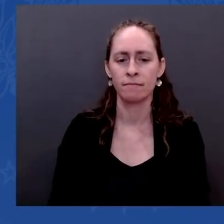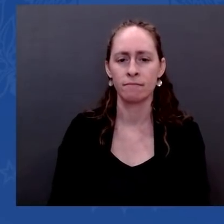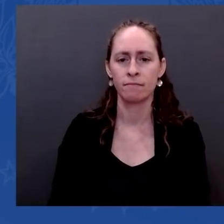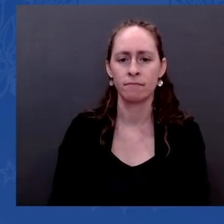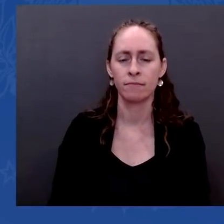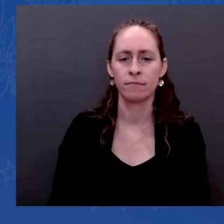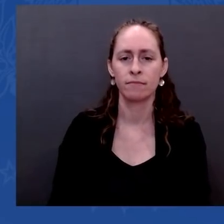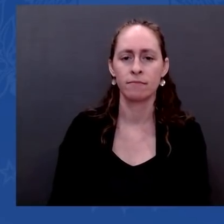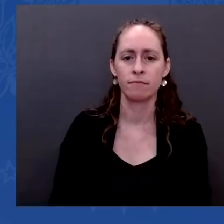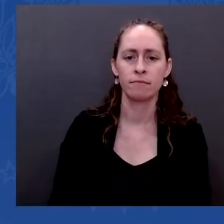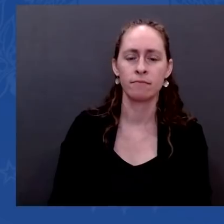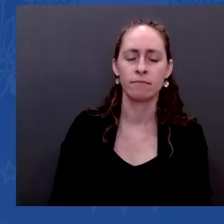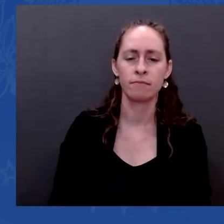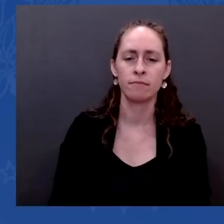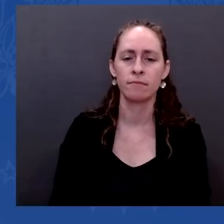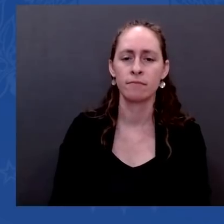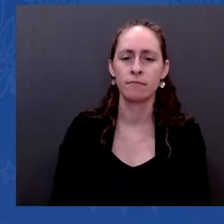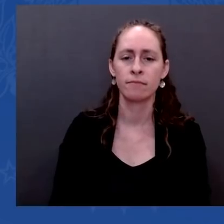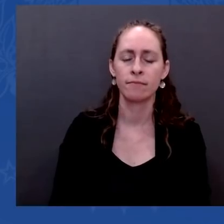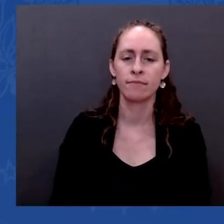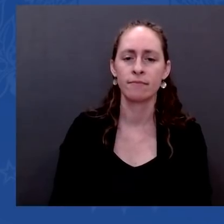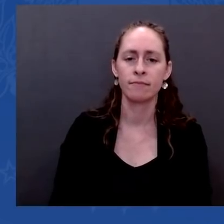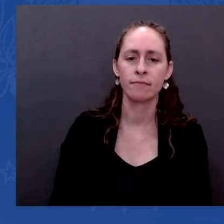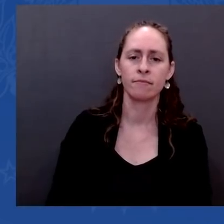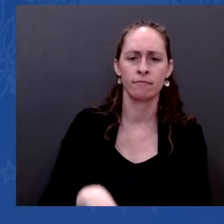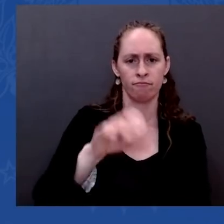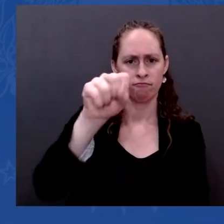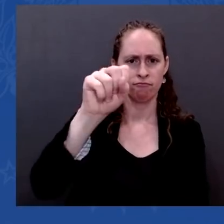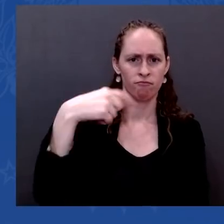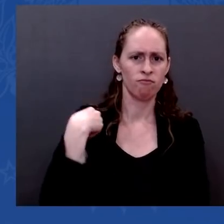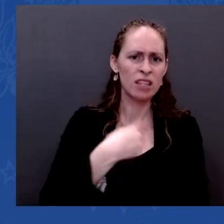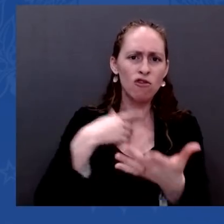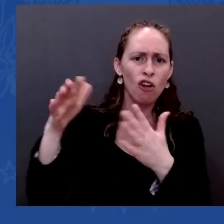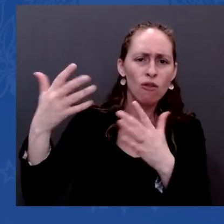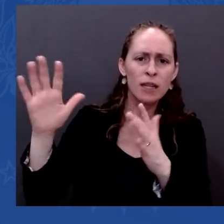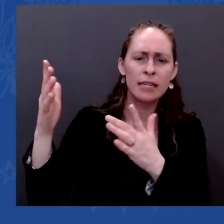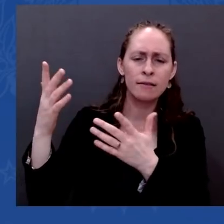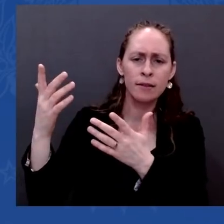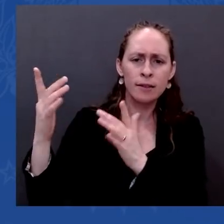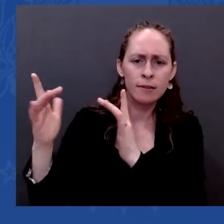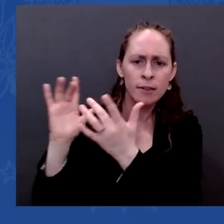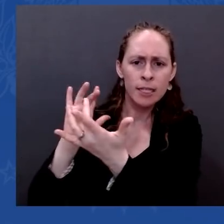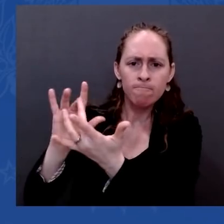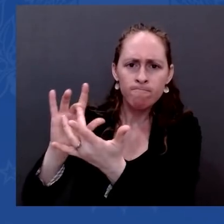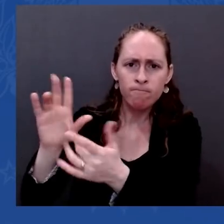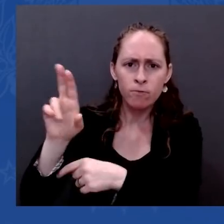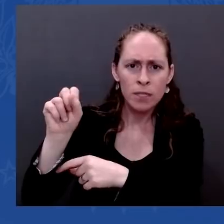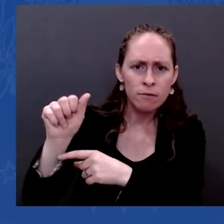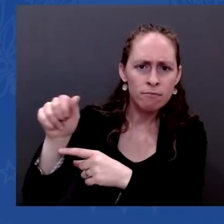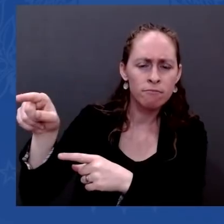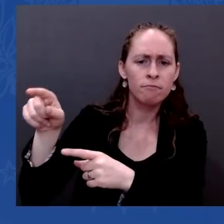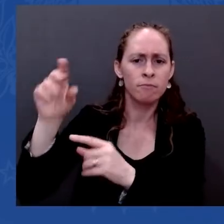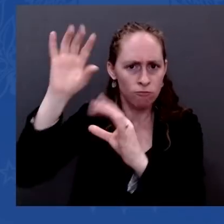and Joe Biden and I are working closely together as well. We are prepared for all kinds of situation.